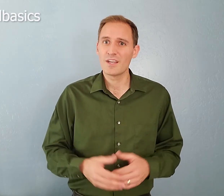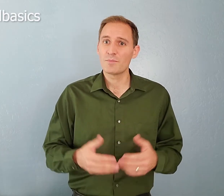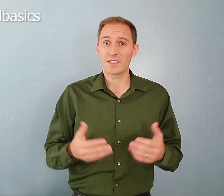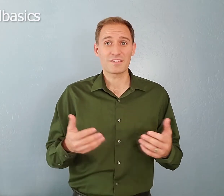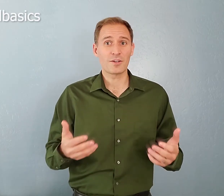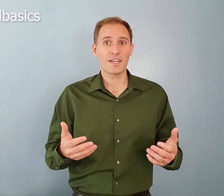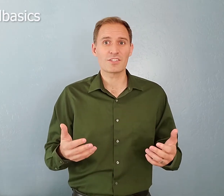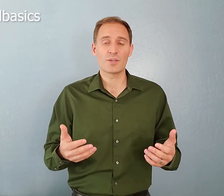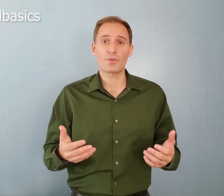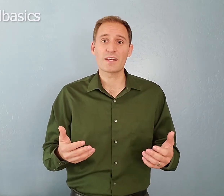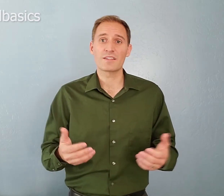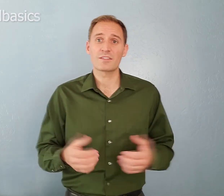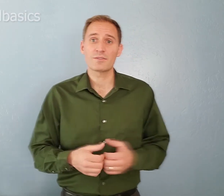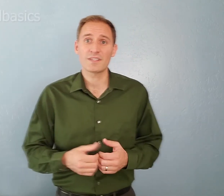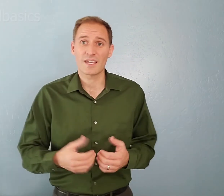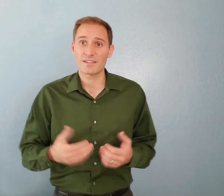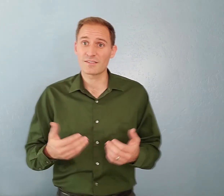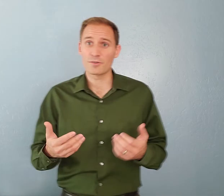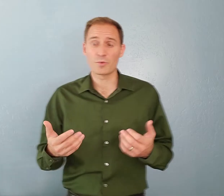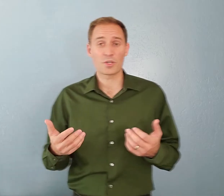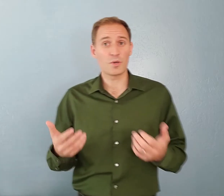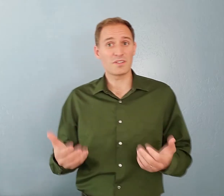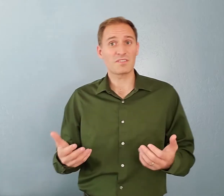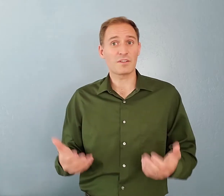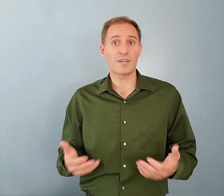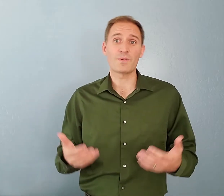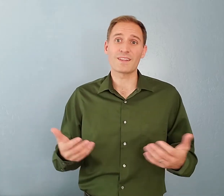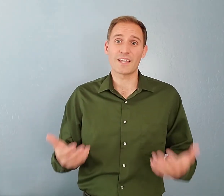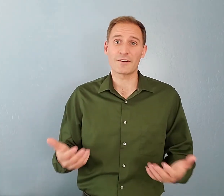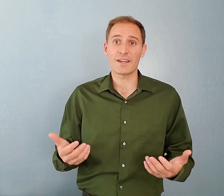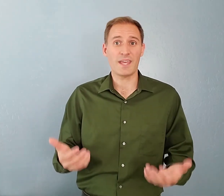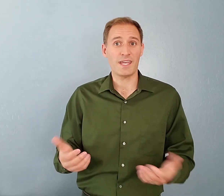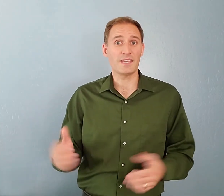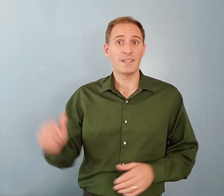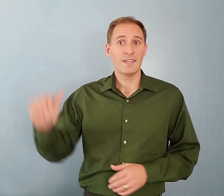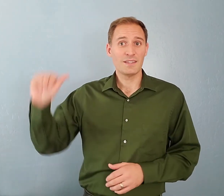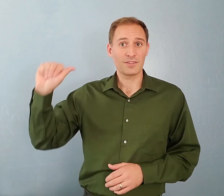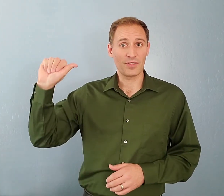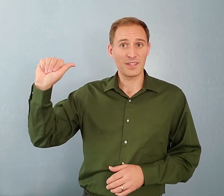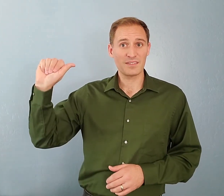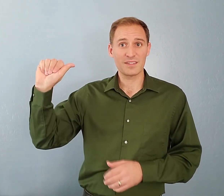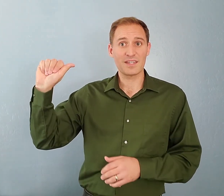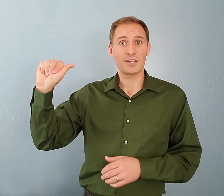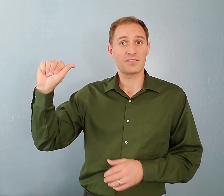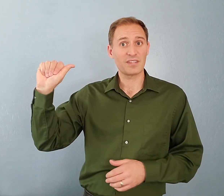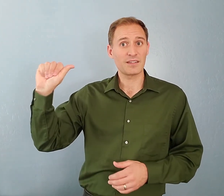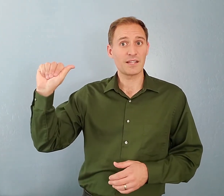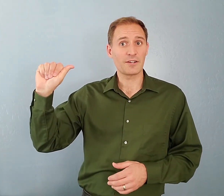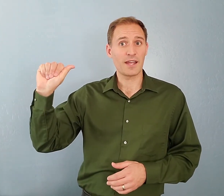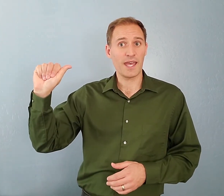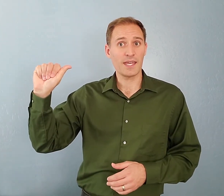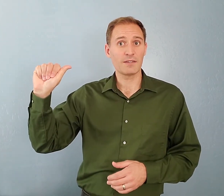but let's go ahead and jump right into it and so we're going to start off with a letter A so this is how you sign the letter A,